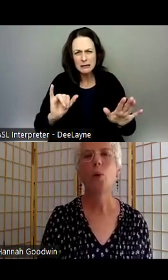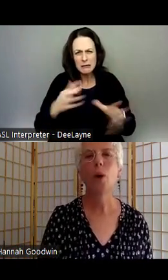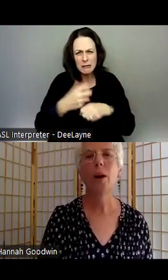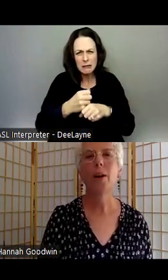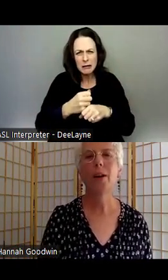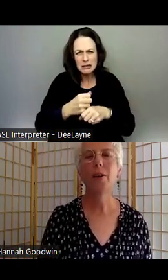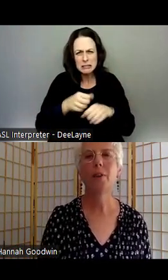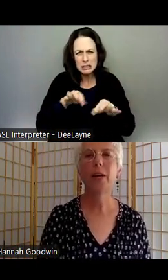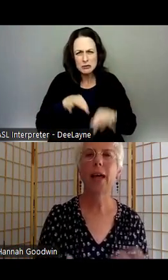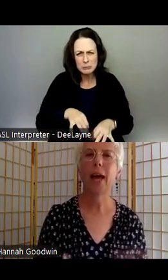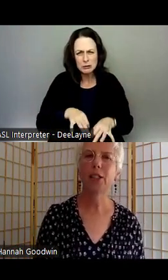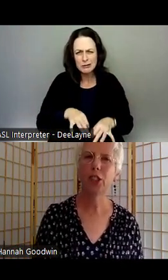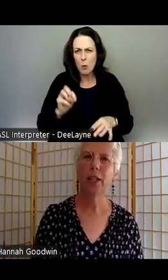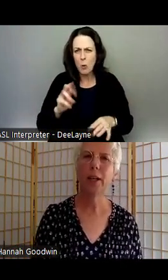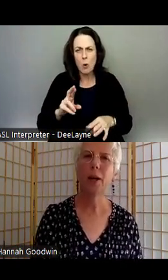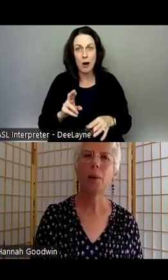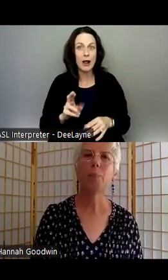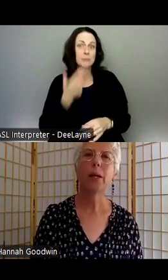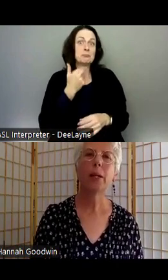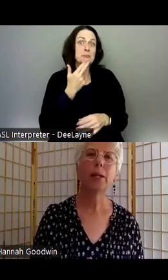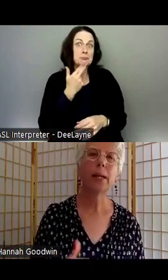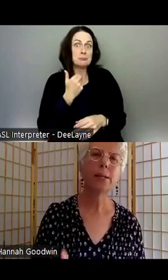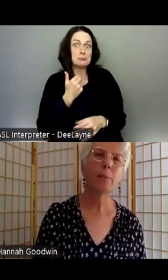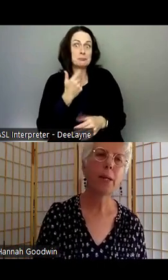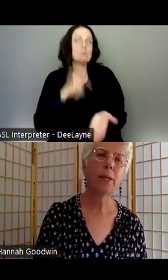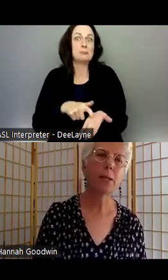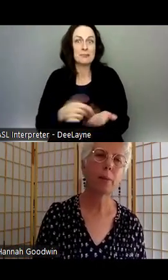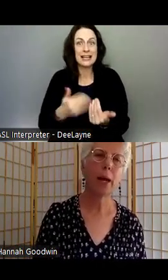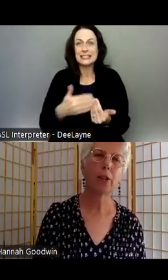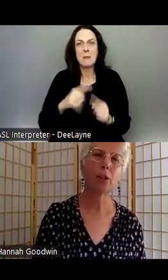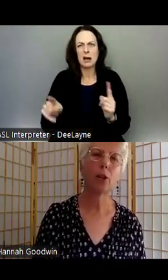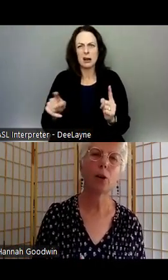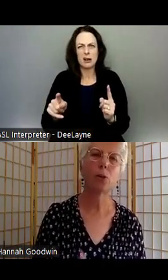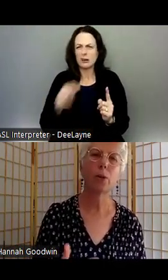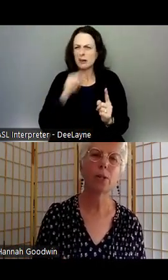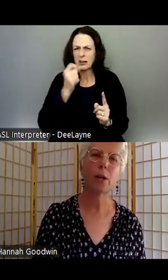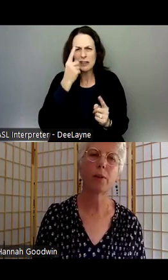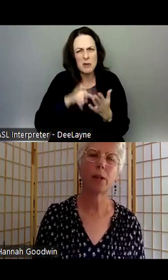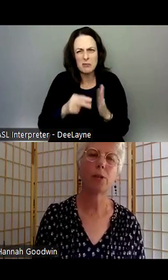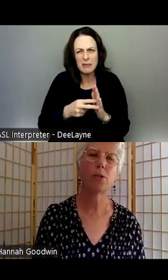or they're very catchy, but that doesn't mean that someone actually knows what's covered there.